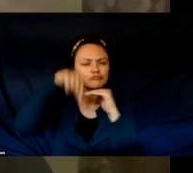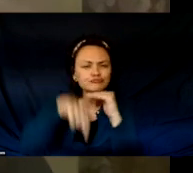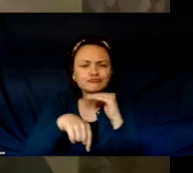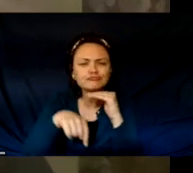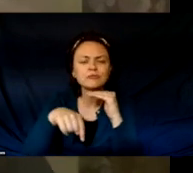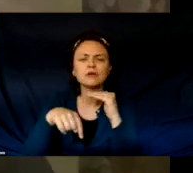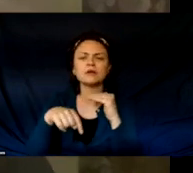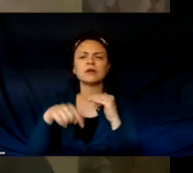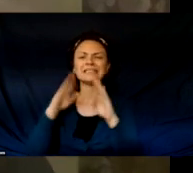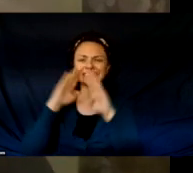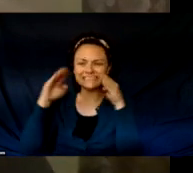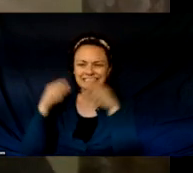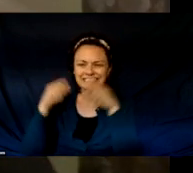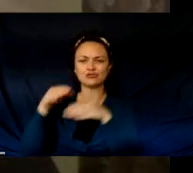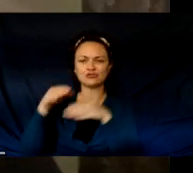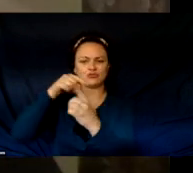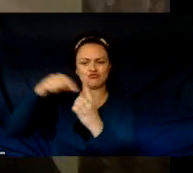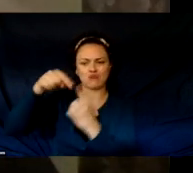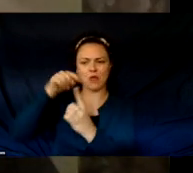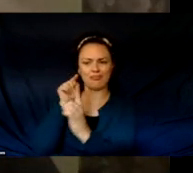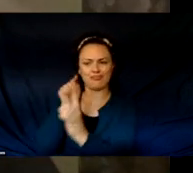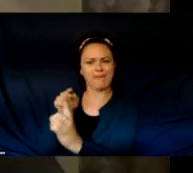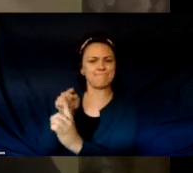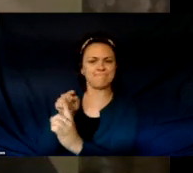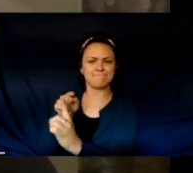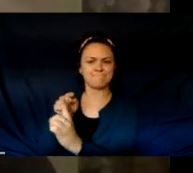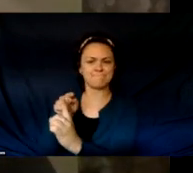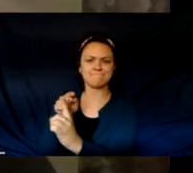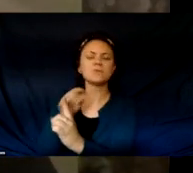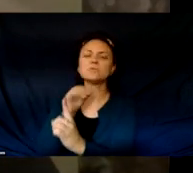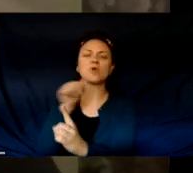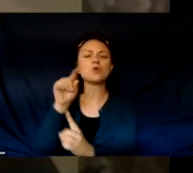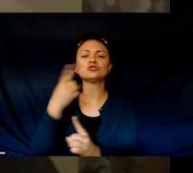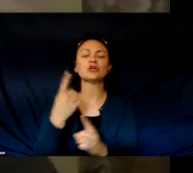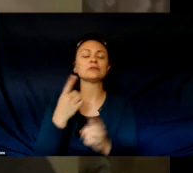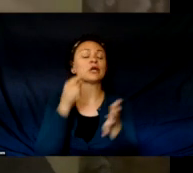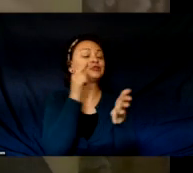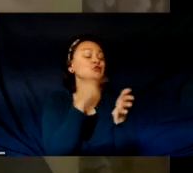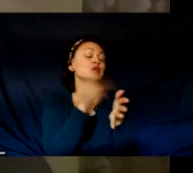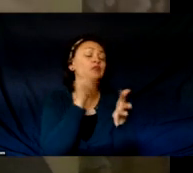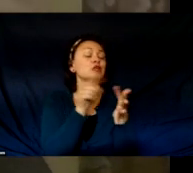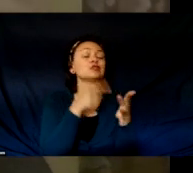As Andy was saying, don't just check the mark, but follow through.